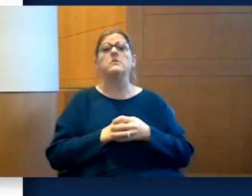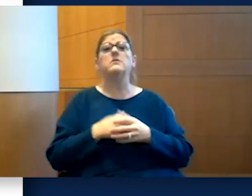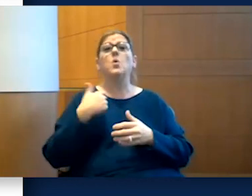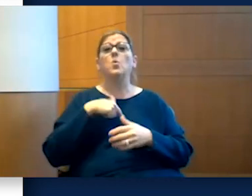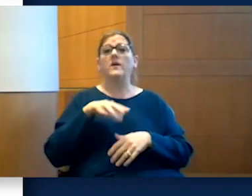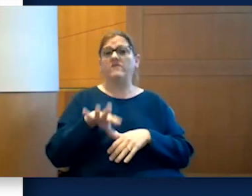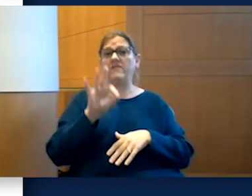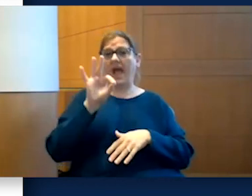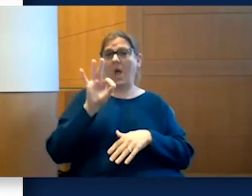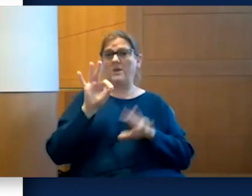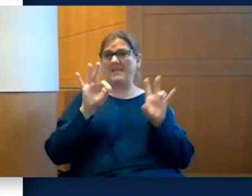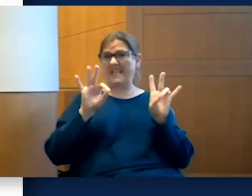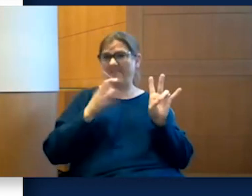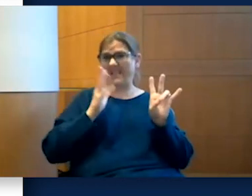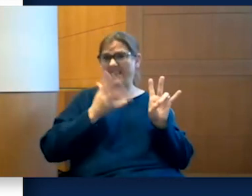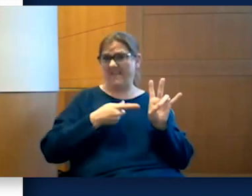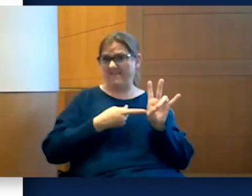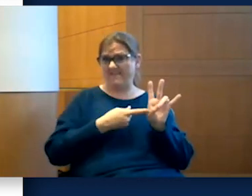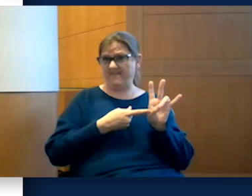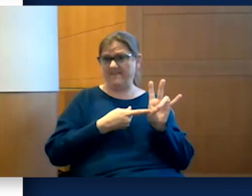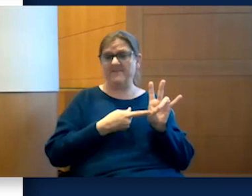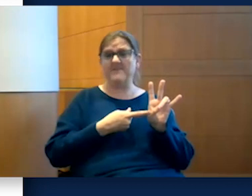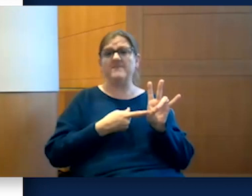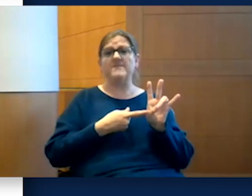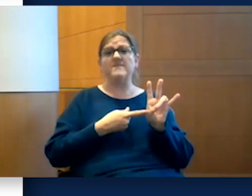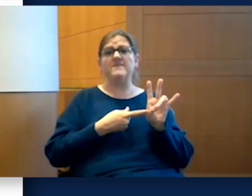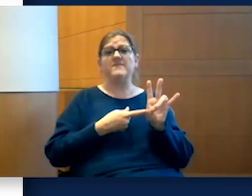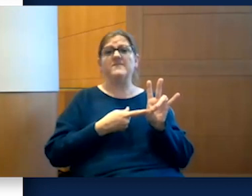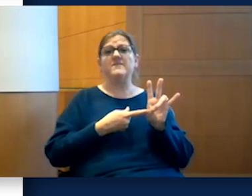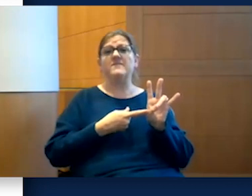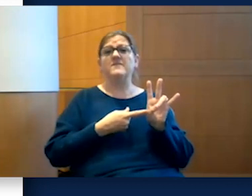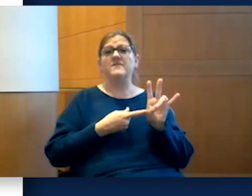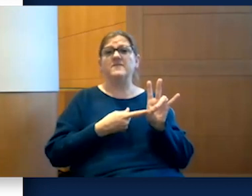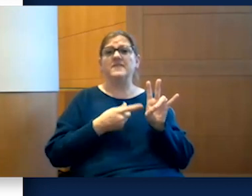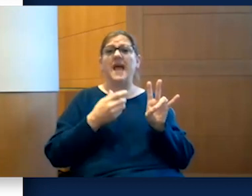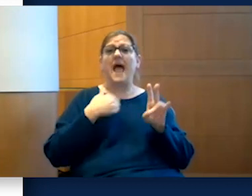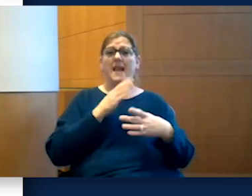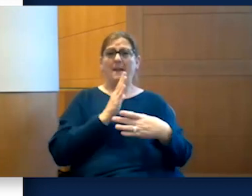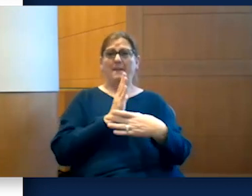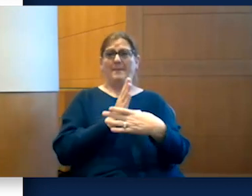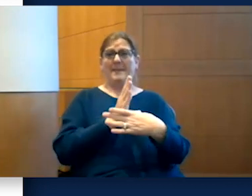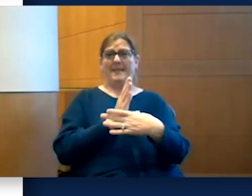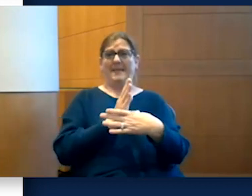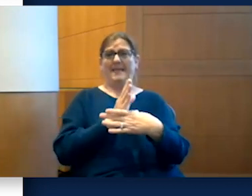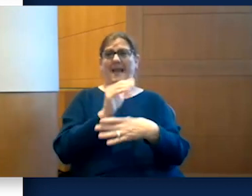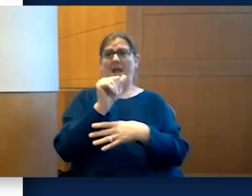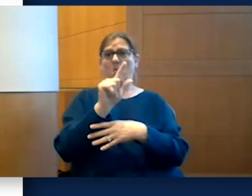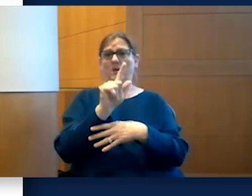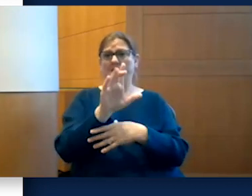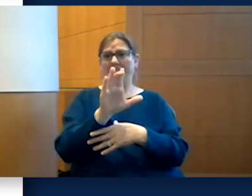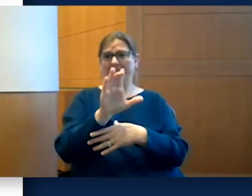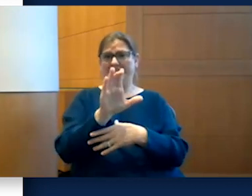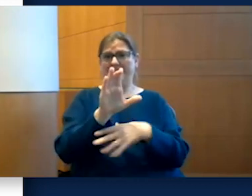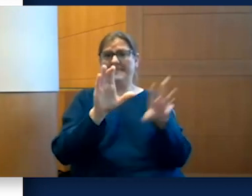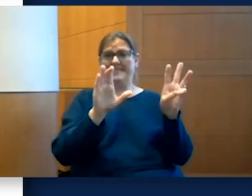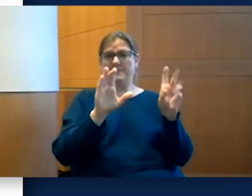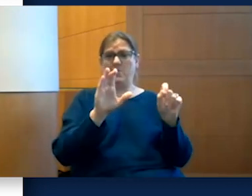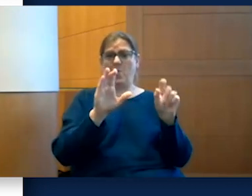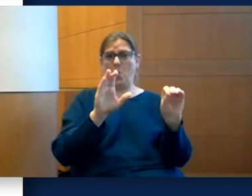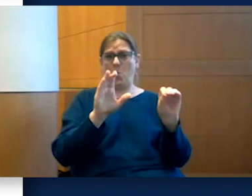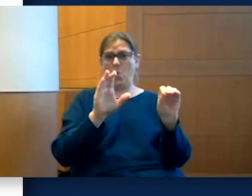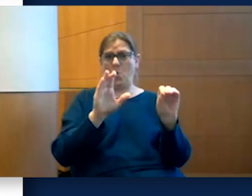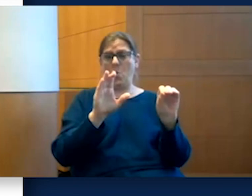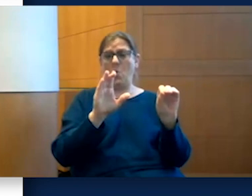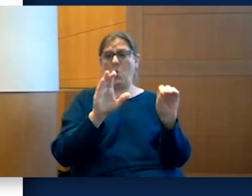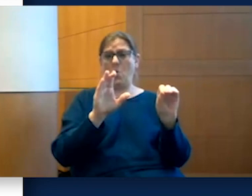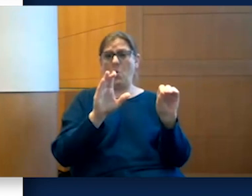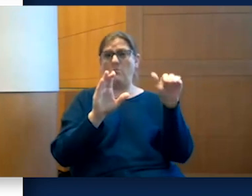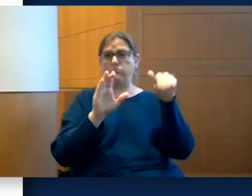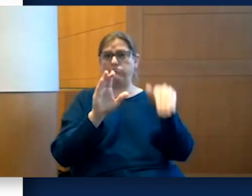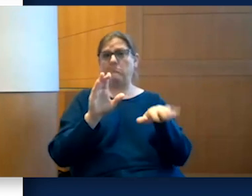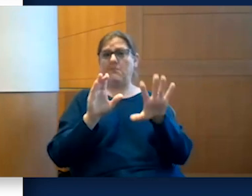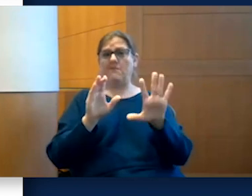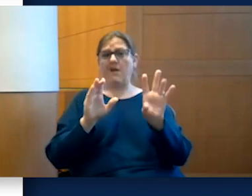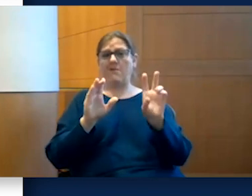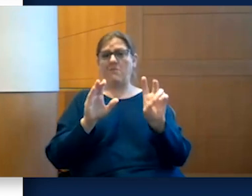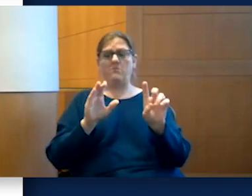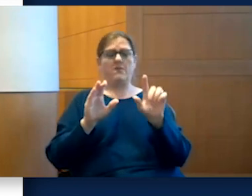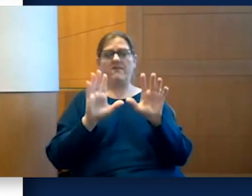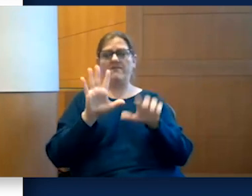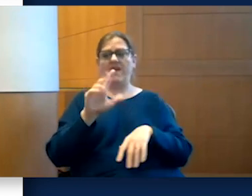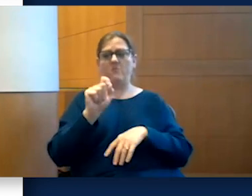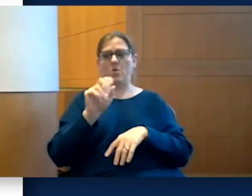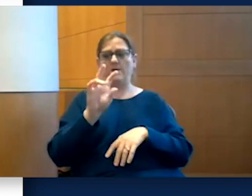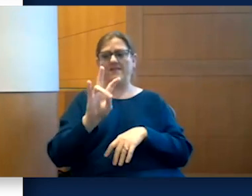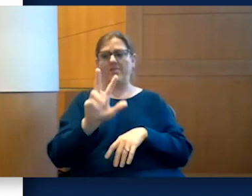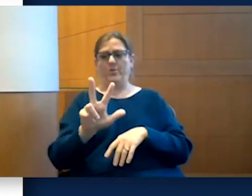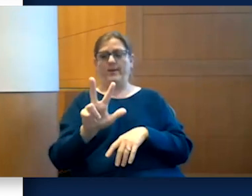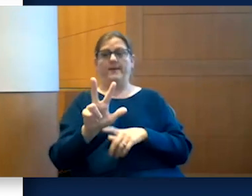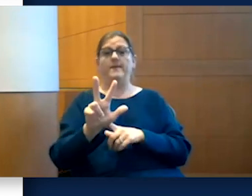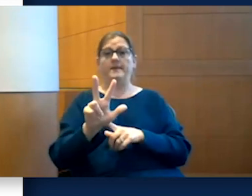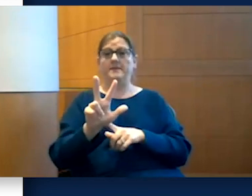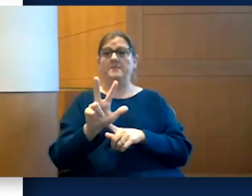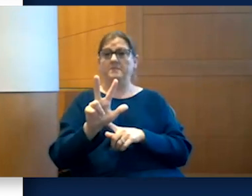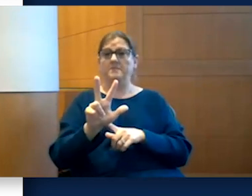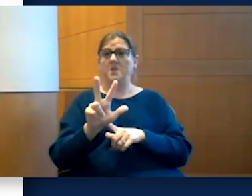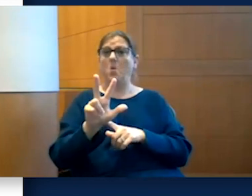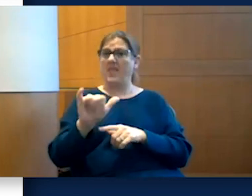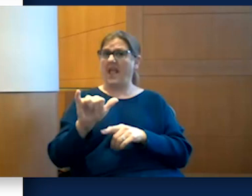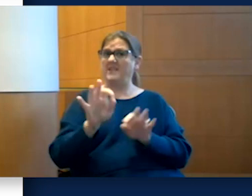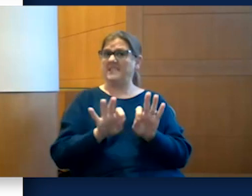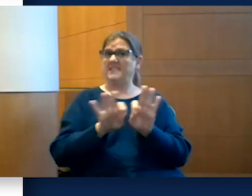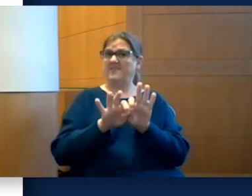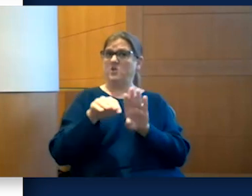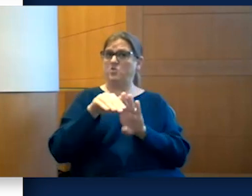But what we found among the seven that were involved in the study, we had a mean A1c that went from 6.0 and actually dropped down to 5.73. So, it was not a trivial drop. Given the smaller sample, though, that was not statistically significant.